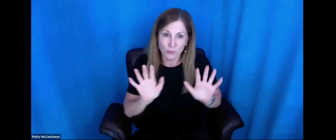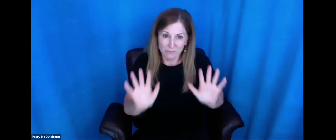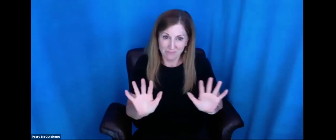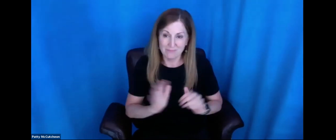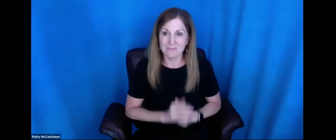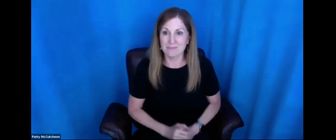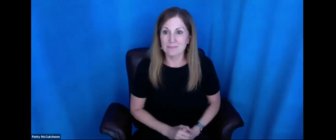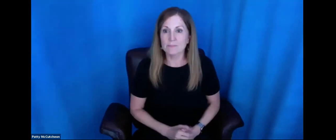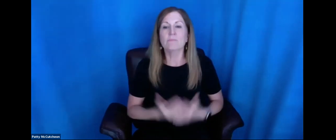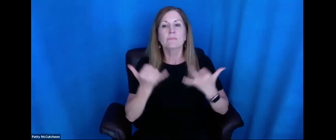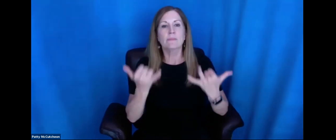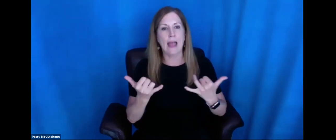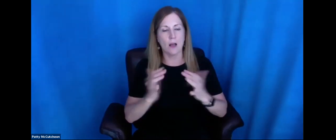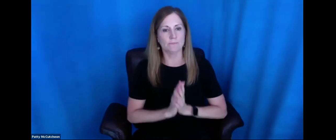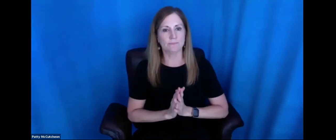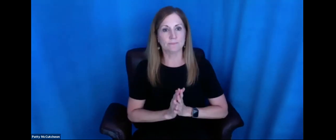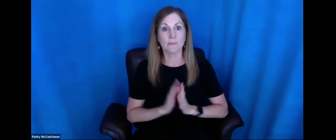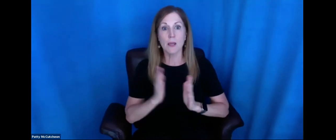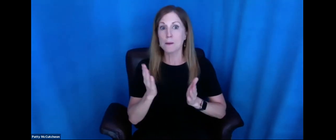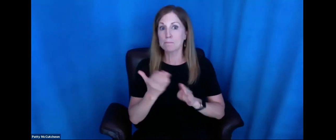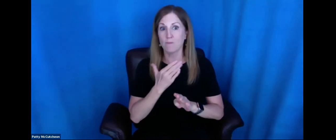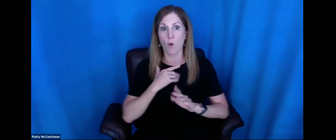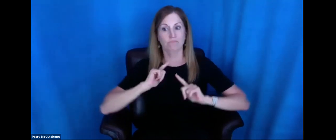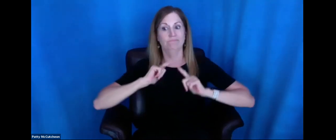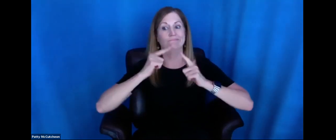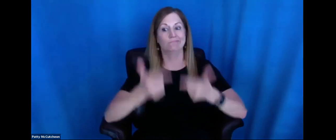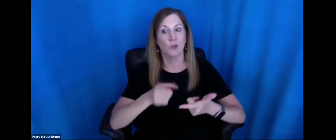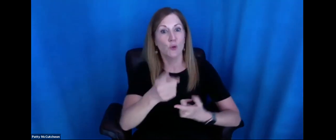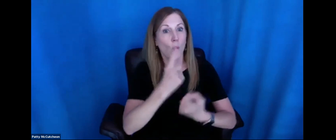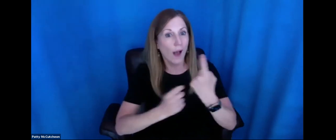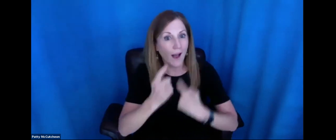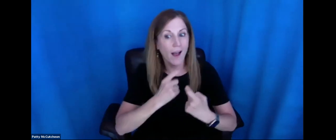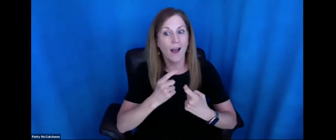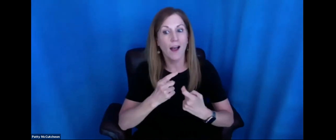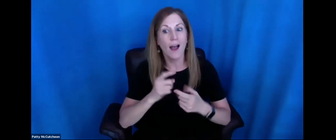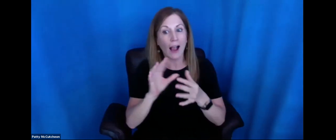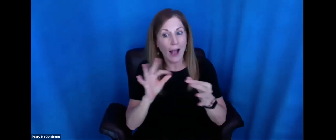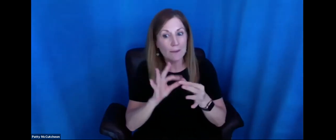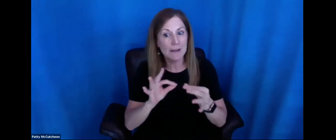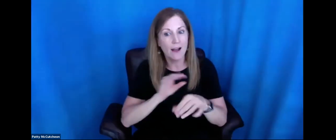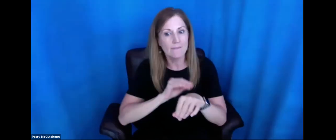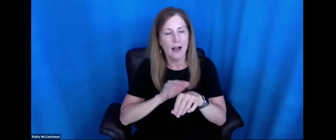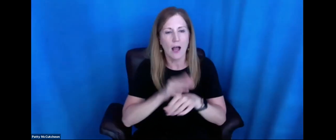Before I go to your questions and answers and comments and advice, I want to fill you in on a couple